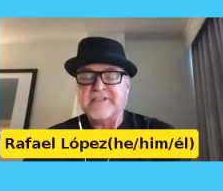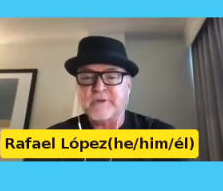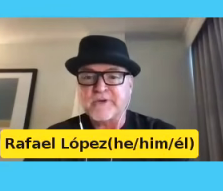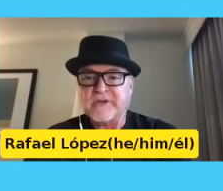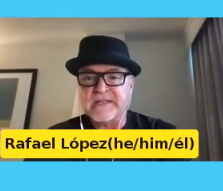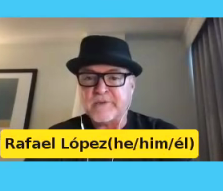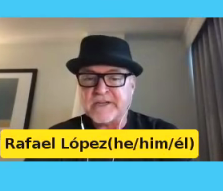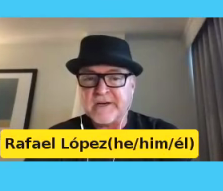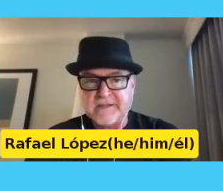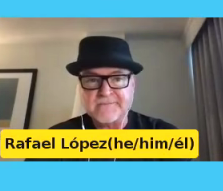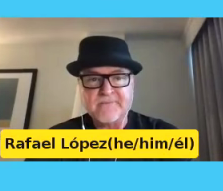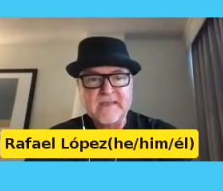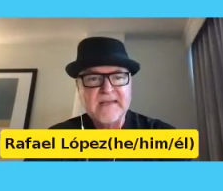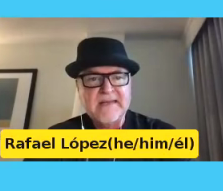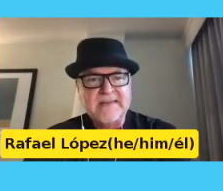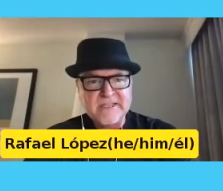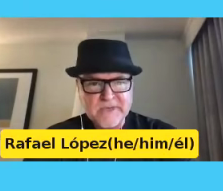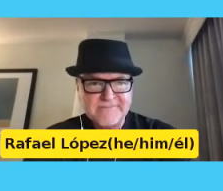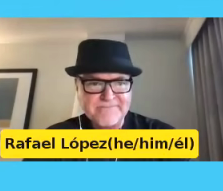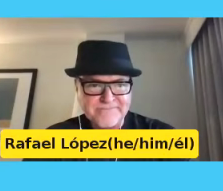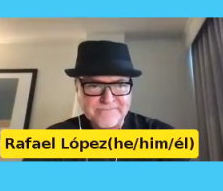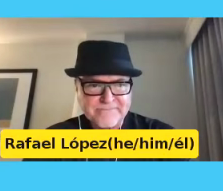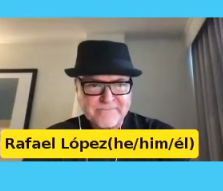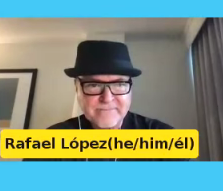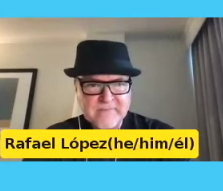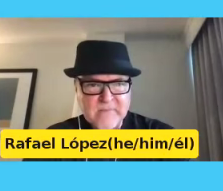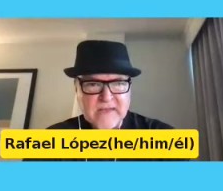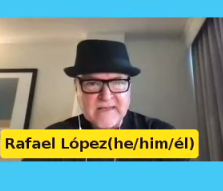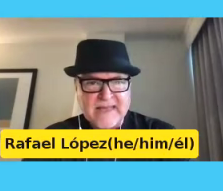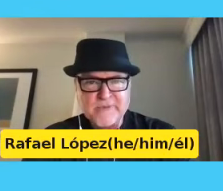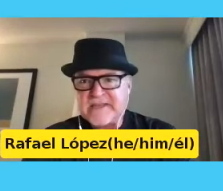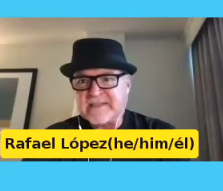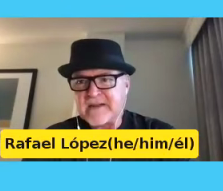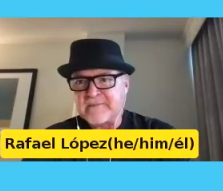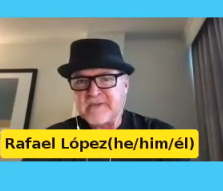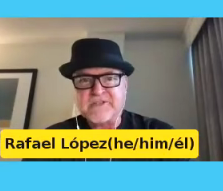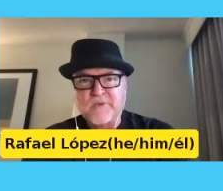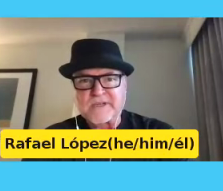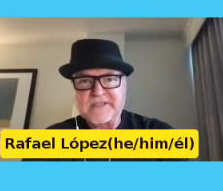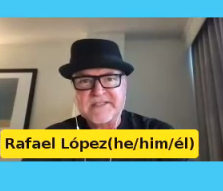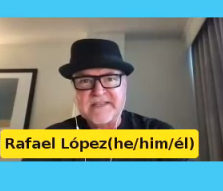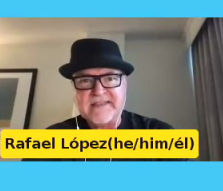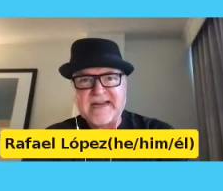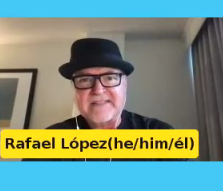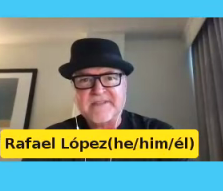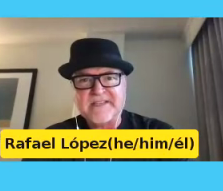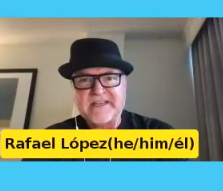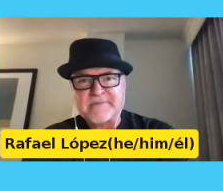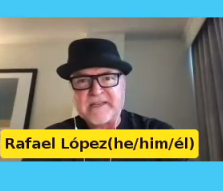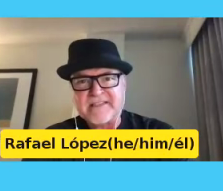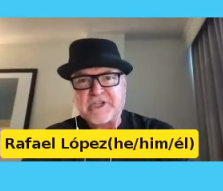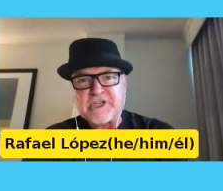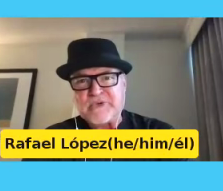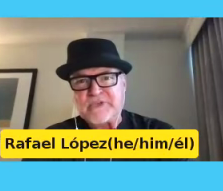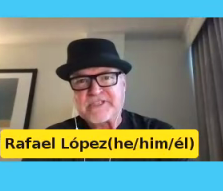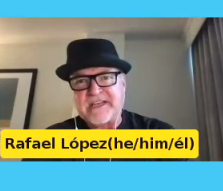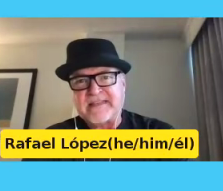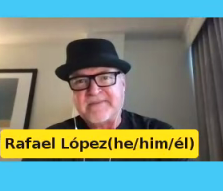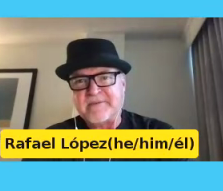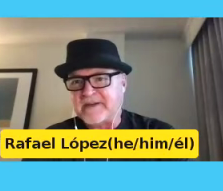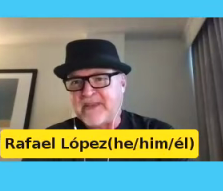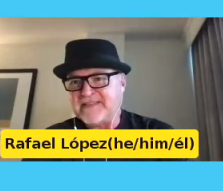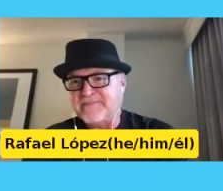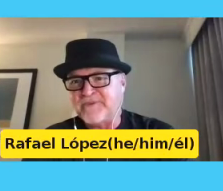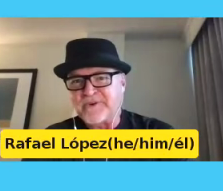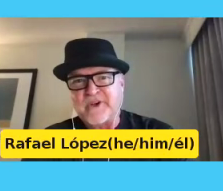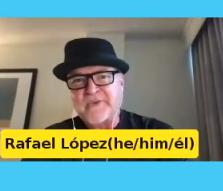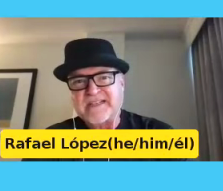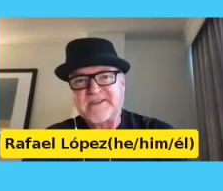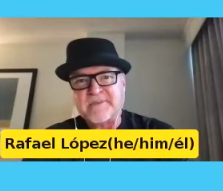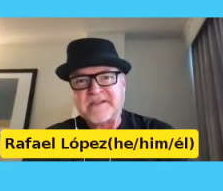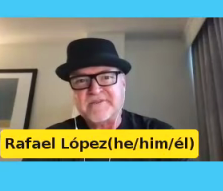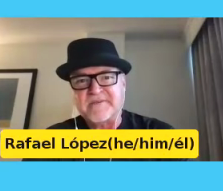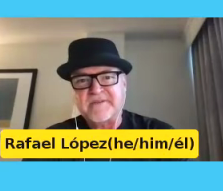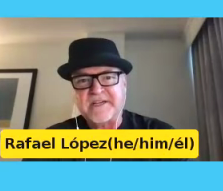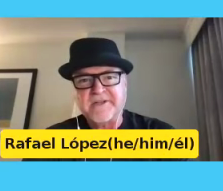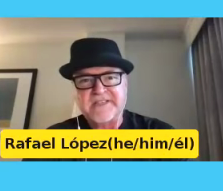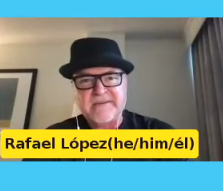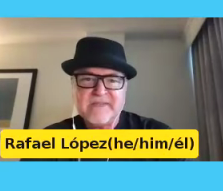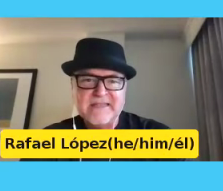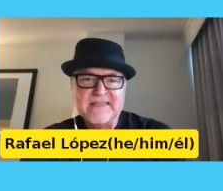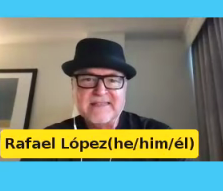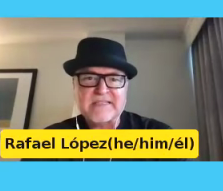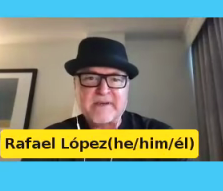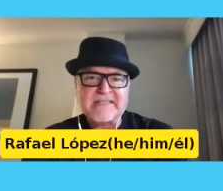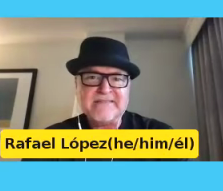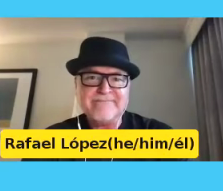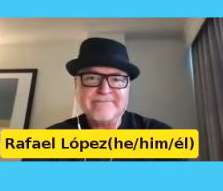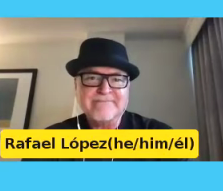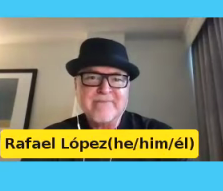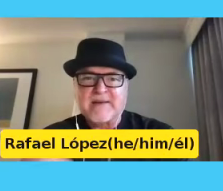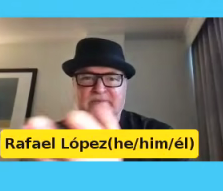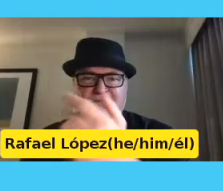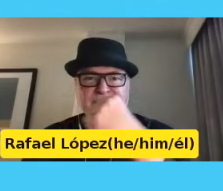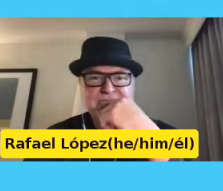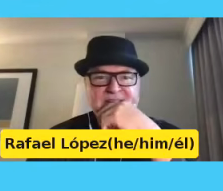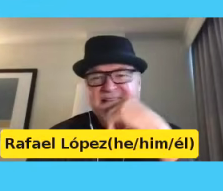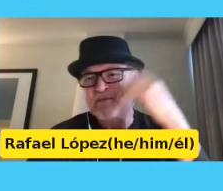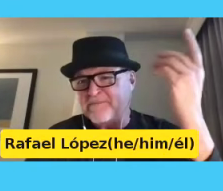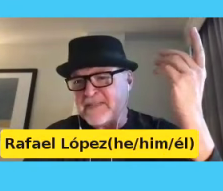they've been doing this now forn the years now. On the other side they created another mural. As you can see, this is no longer that really scary area you have to go by and go as fast as possible. This one brought me a lot of satisfaction, because the community continue to